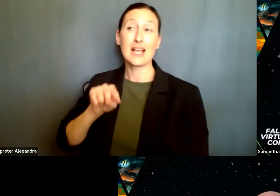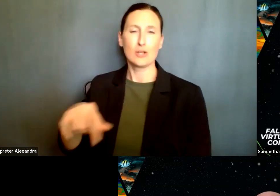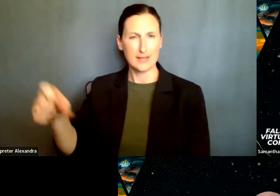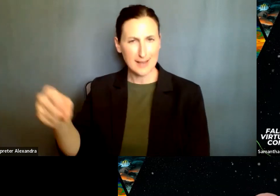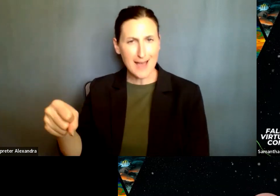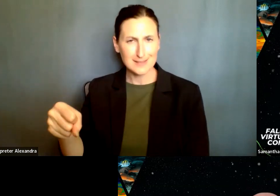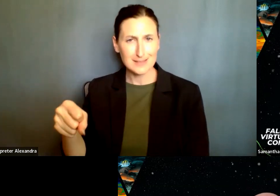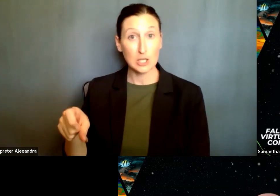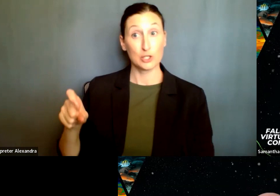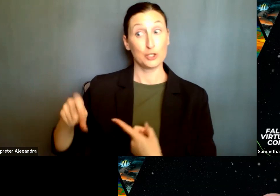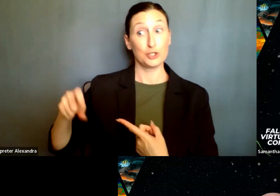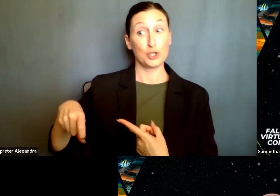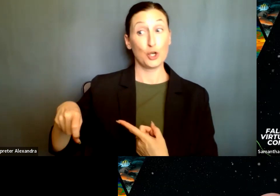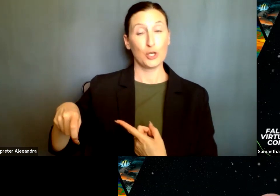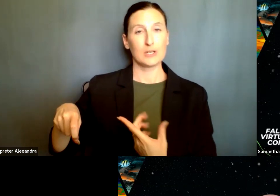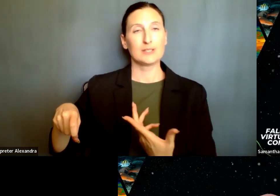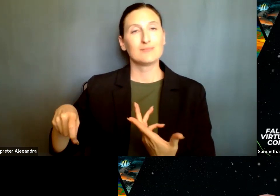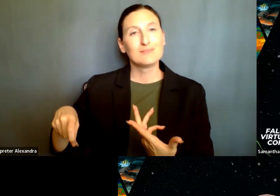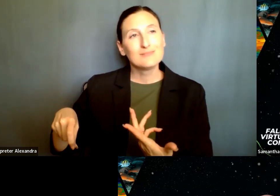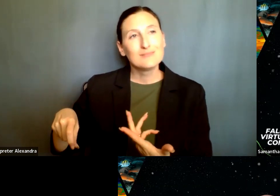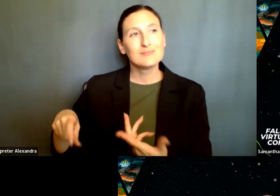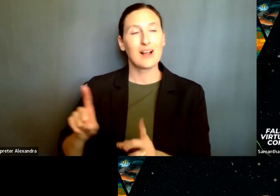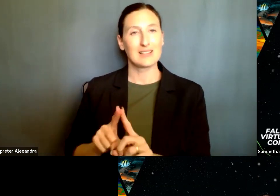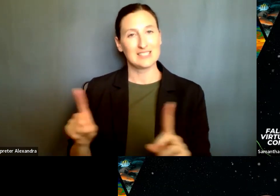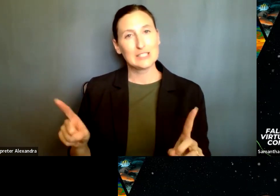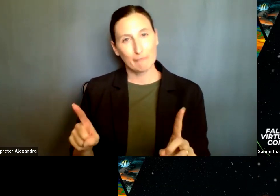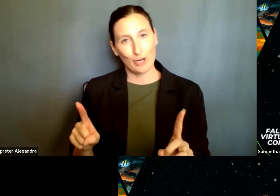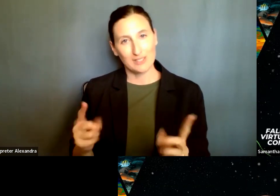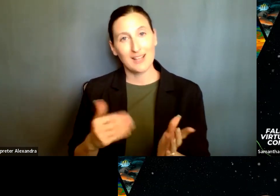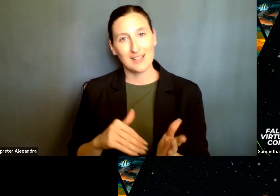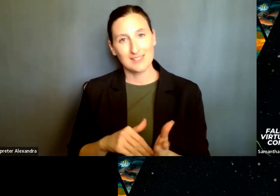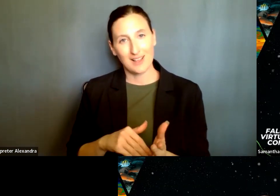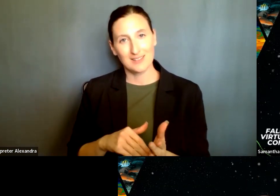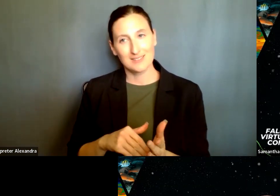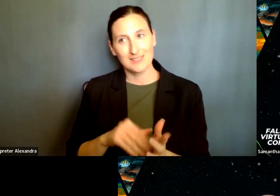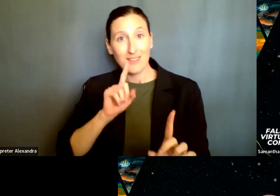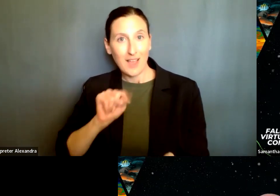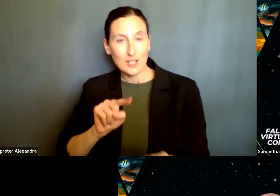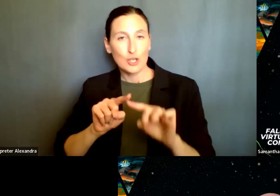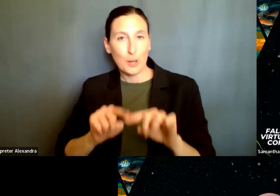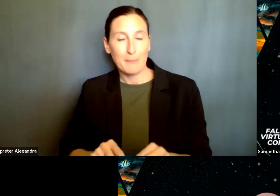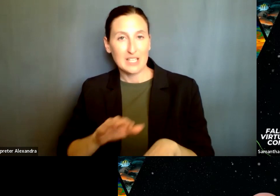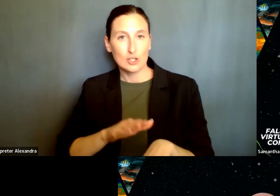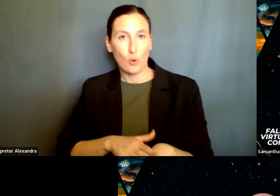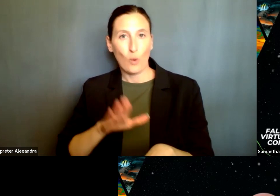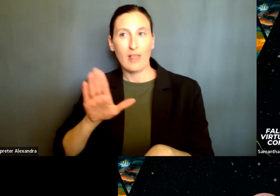The should is a different thing. Again, this would depend probably on the discipline inside of